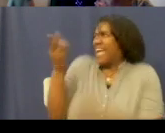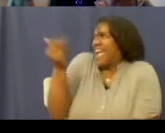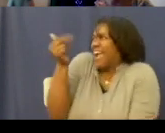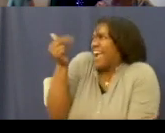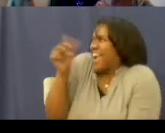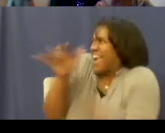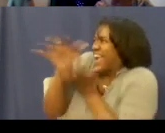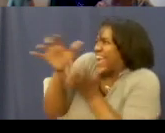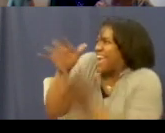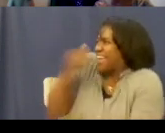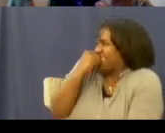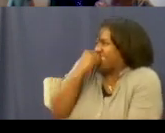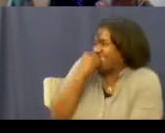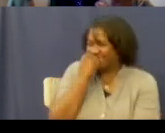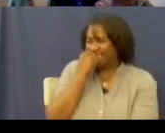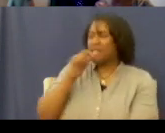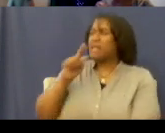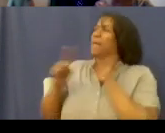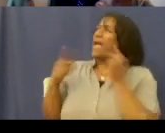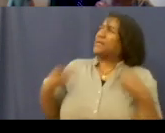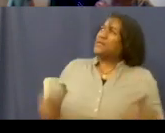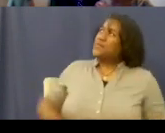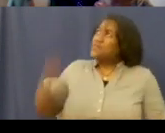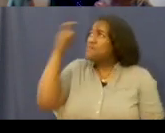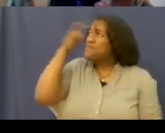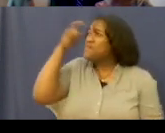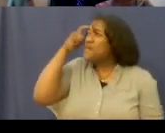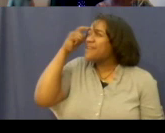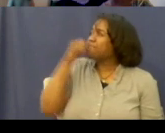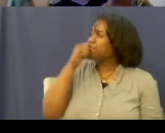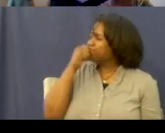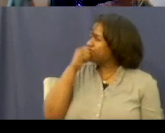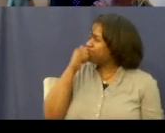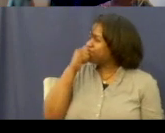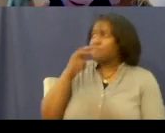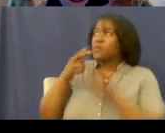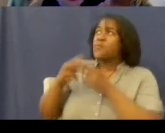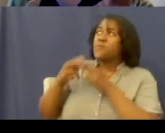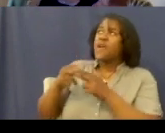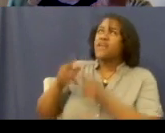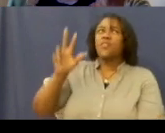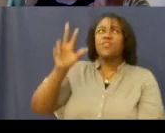But a human brain? A human brain weighs three pounds.